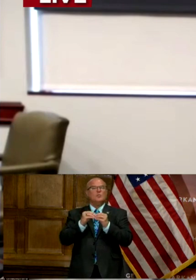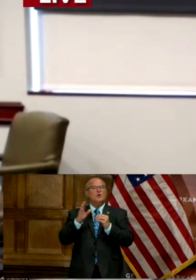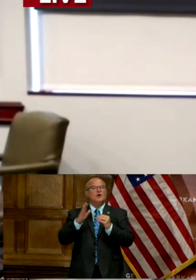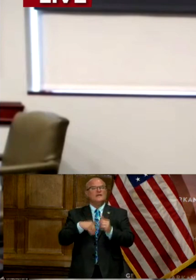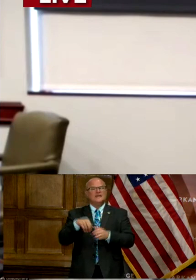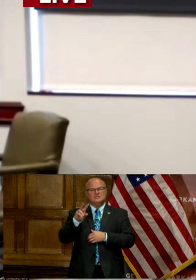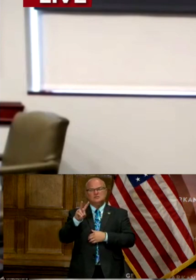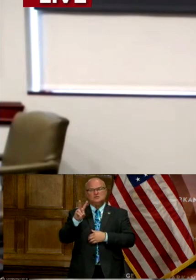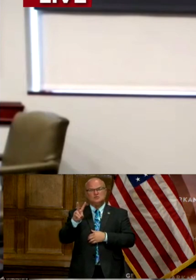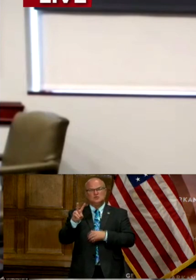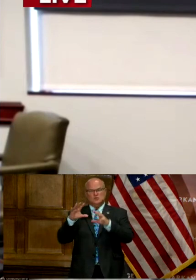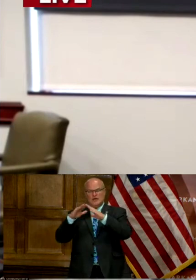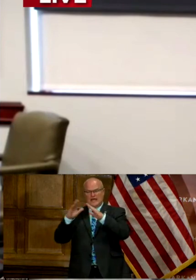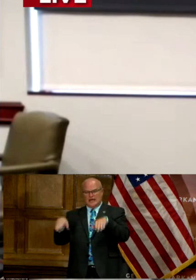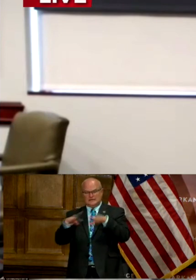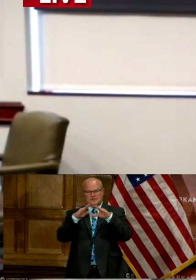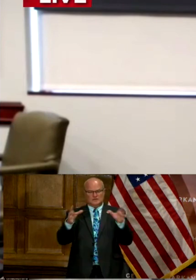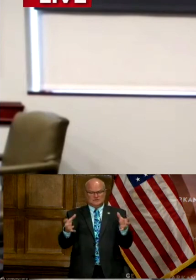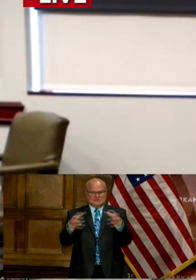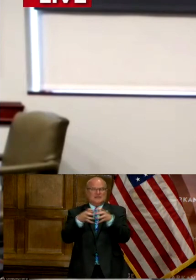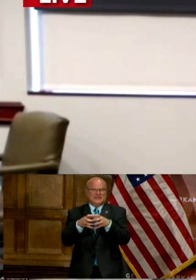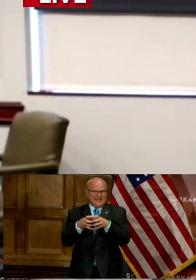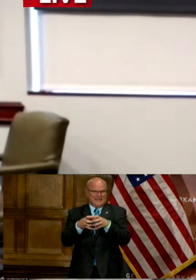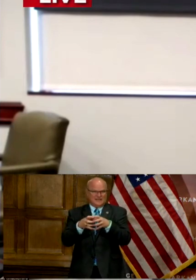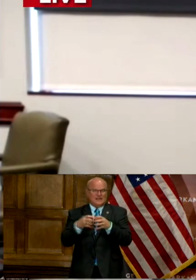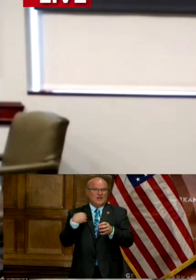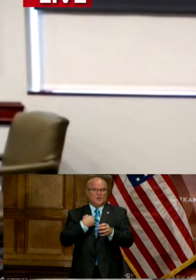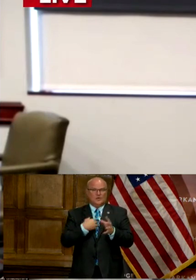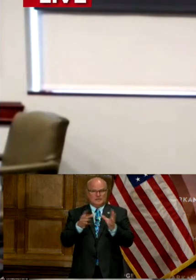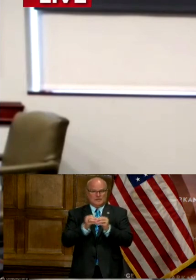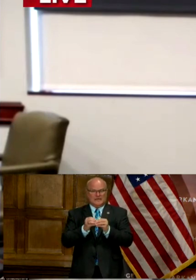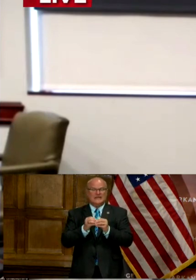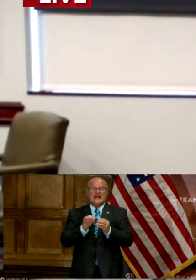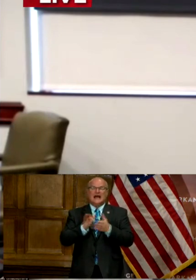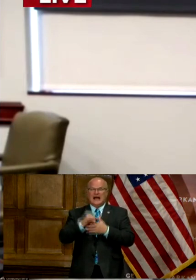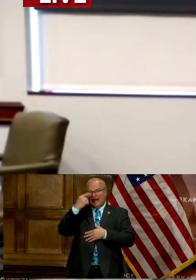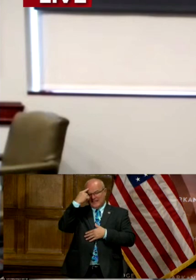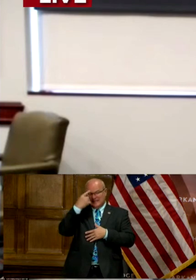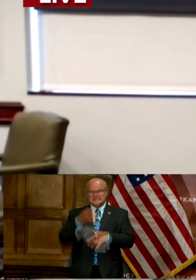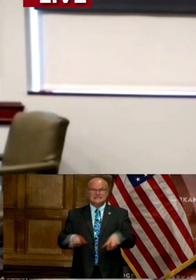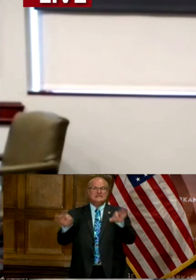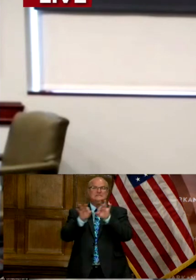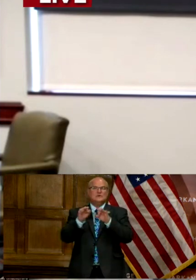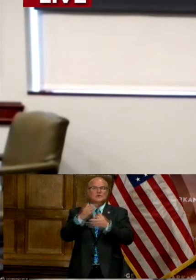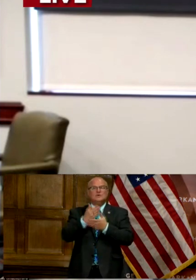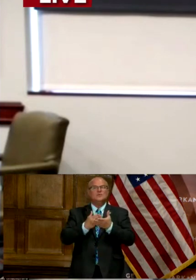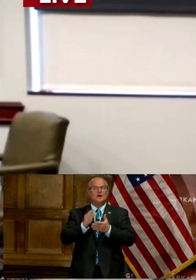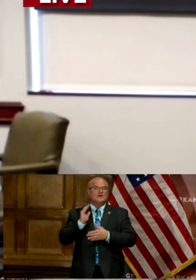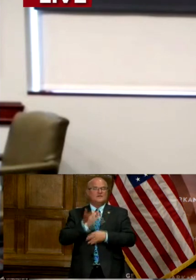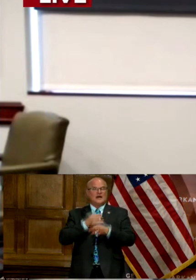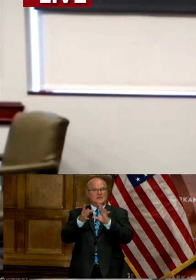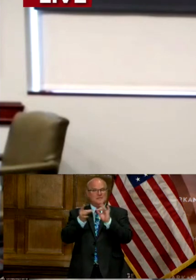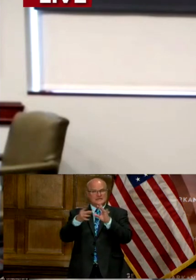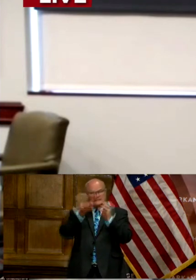WE'RE SPENDING MORE TIME WITH OTHERS AND BEING MINDFUL OF NOT GATHERING IN GROUPS OF TEN OR